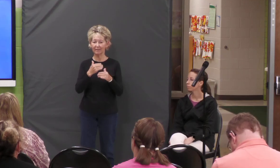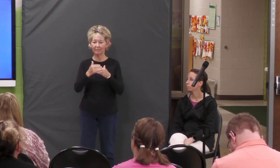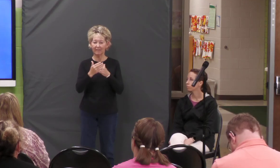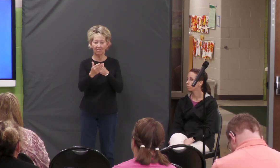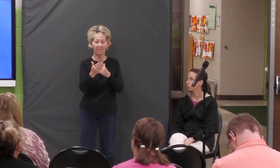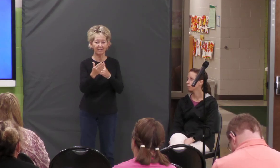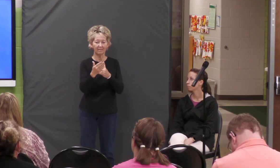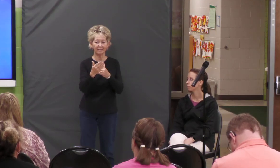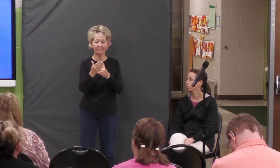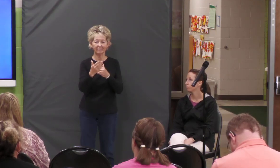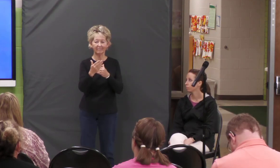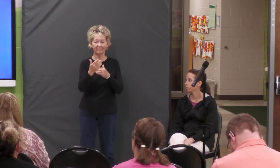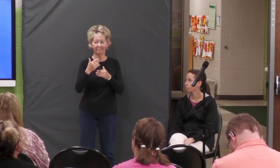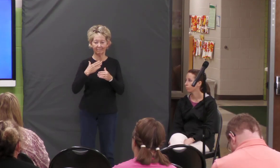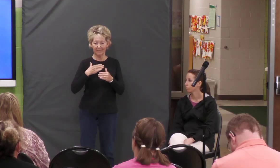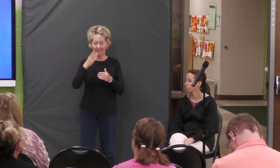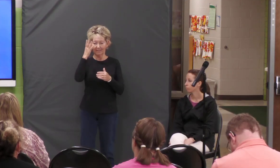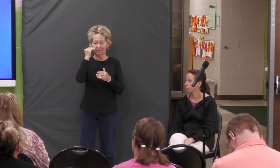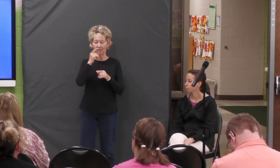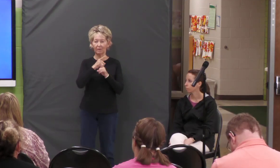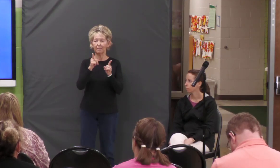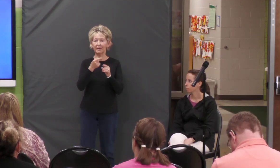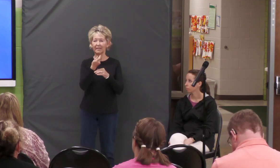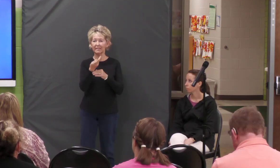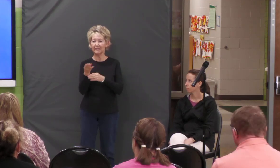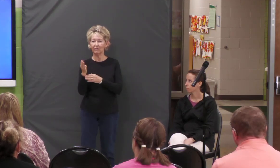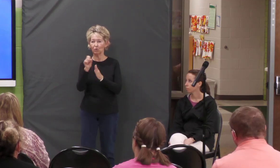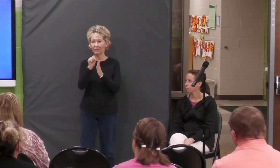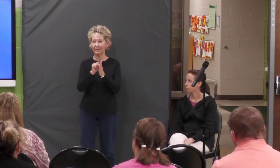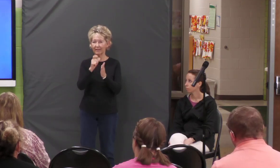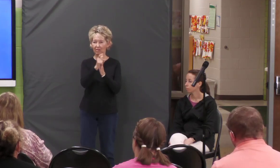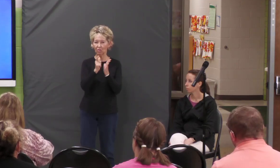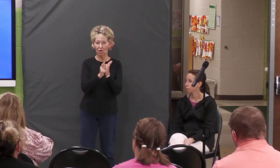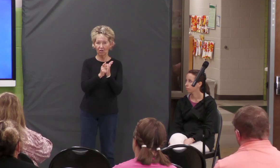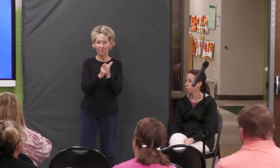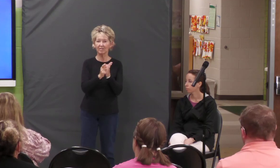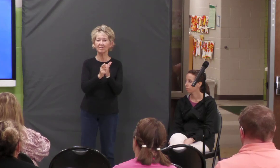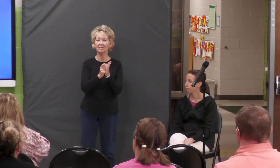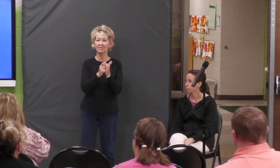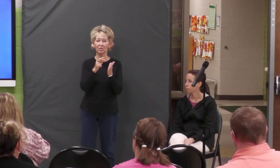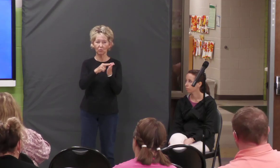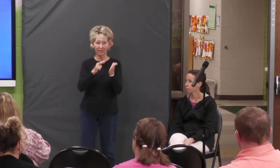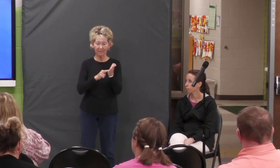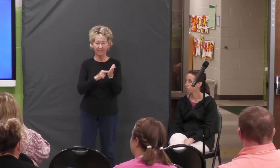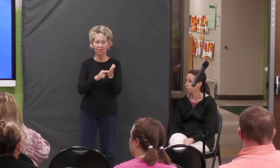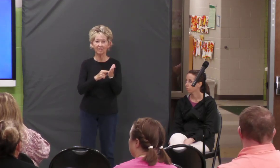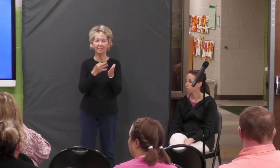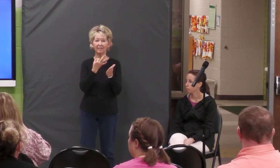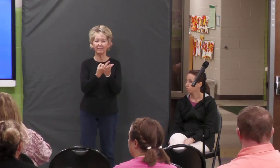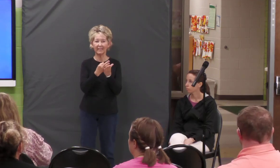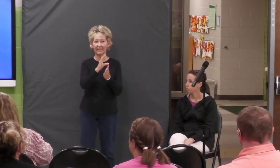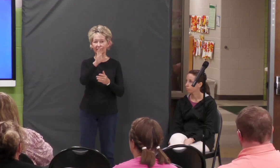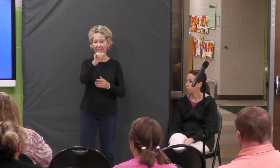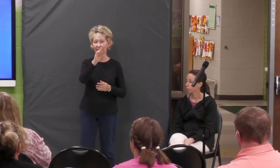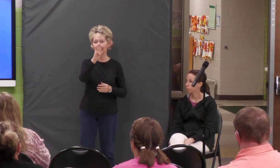with it there is a number of of state laws state regulations Finance cabinet policies that dictate